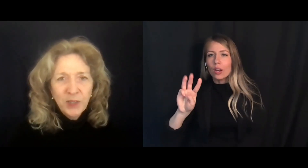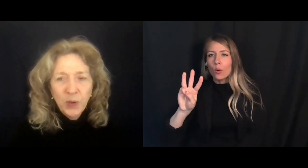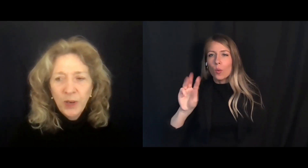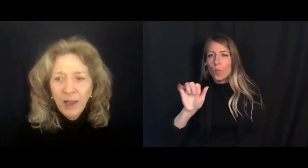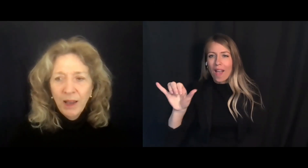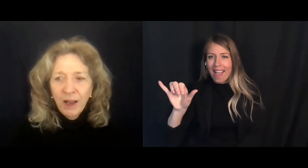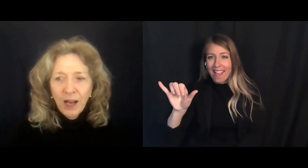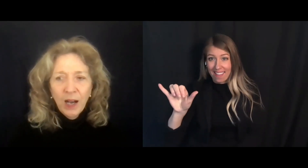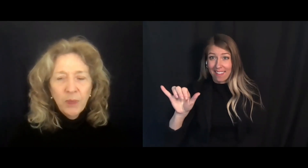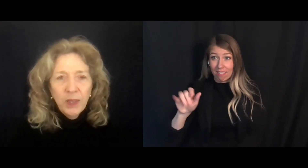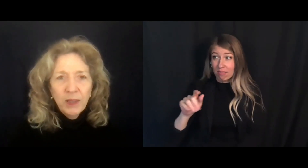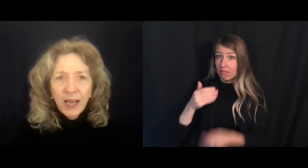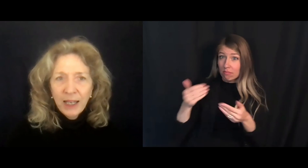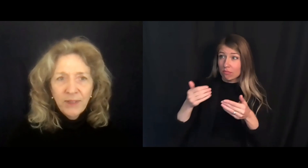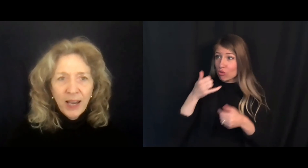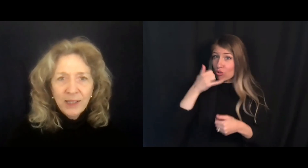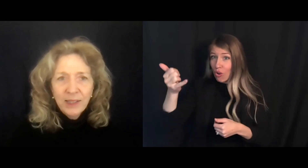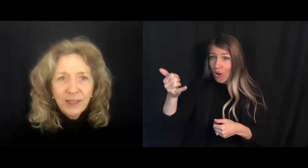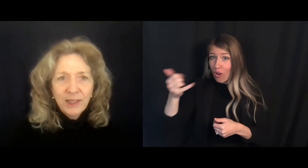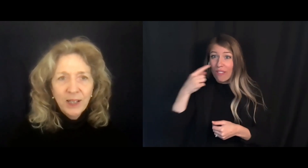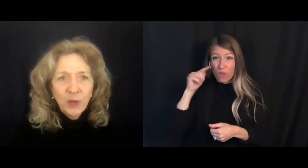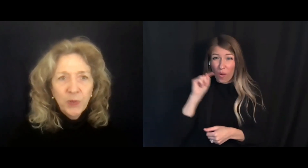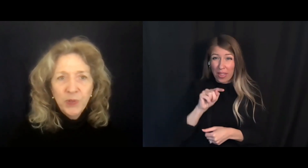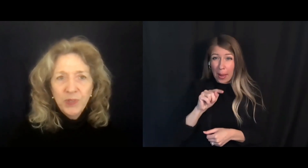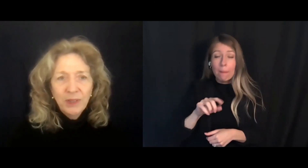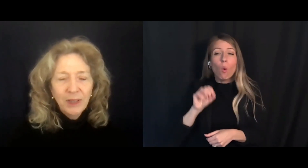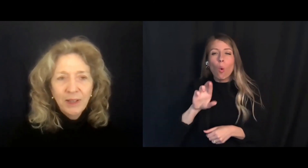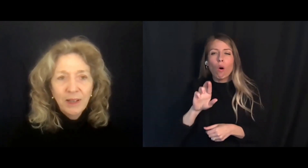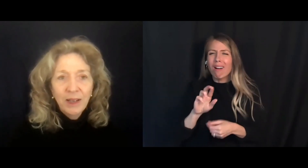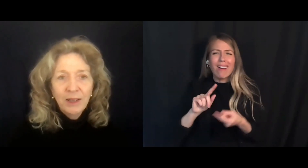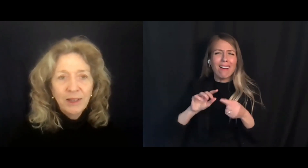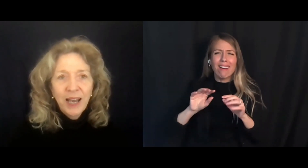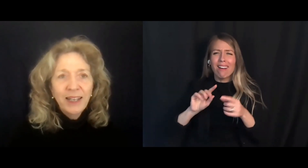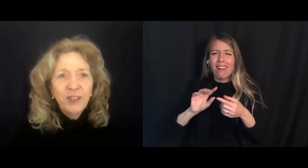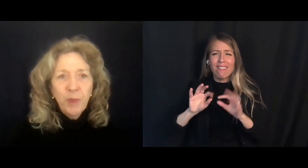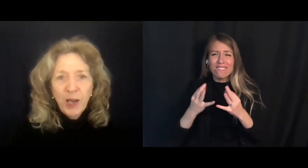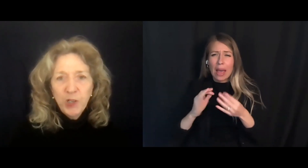So the lack of access was not even imaginable to this day.